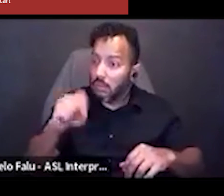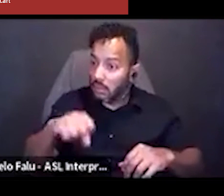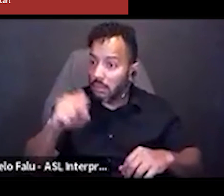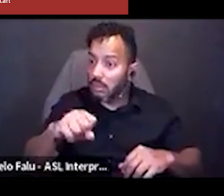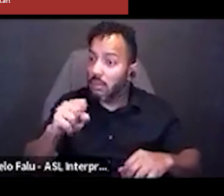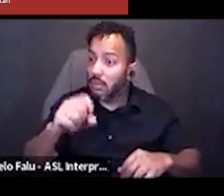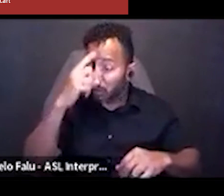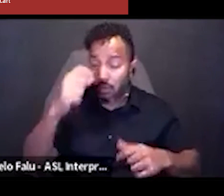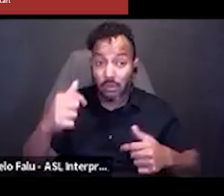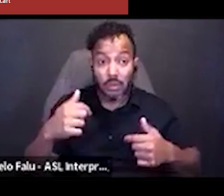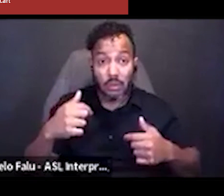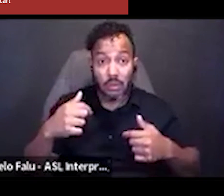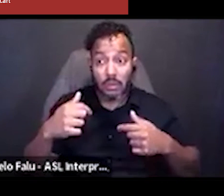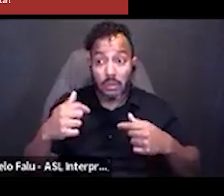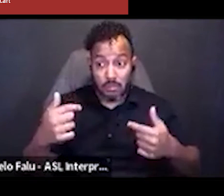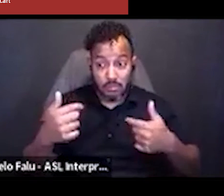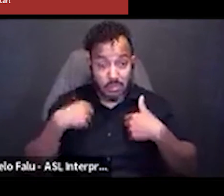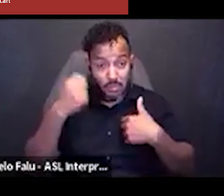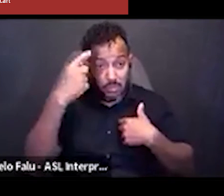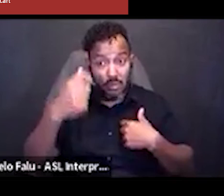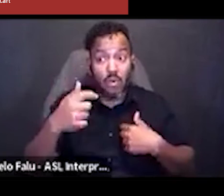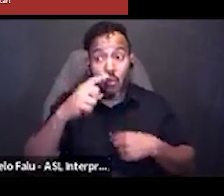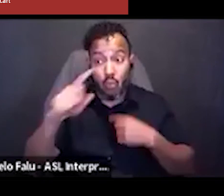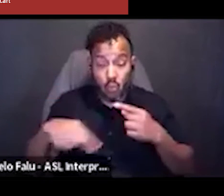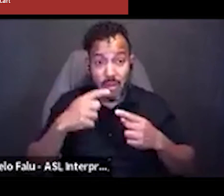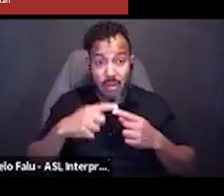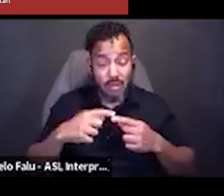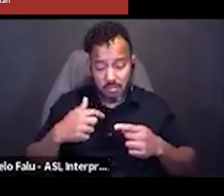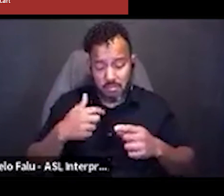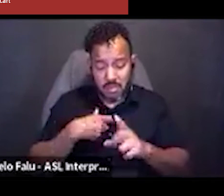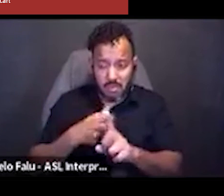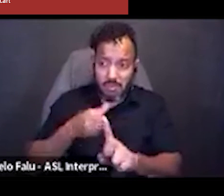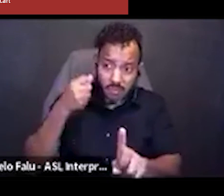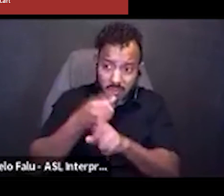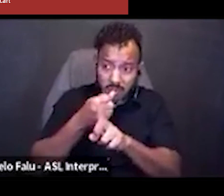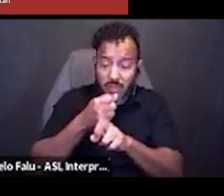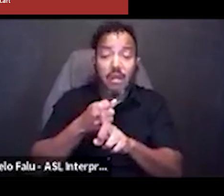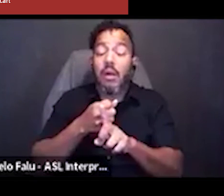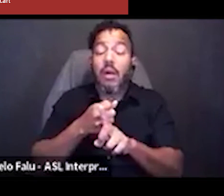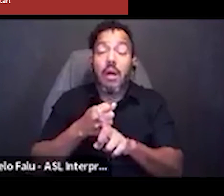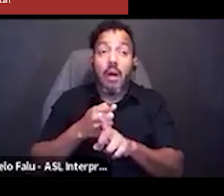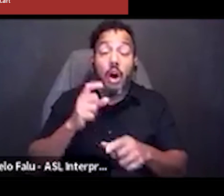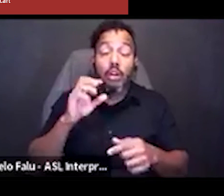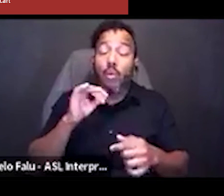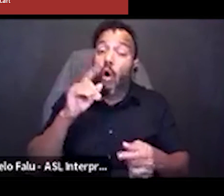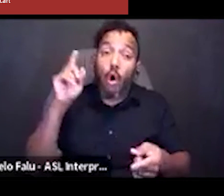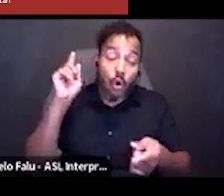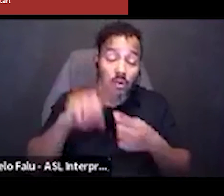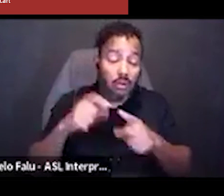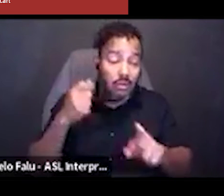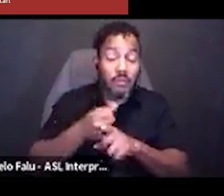2015 I became quadriplegic that I knew what a quadriplegic was or what a spinal cord injury was.